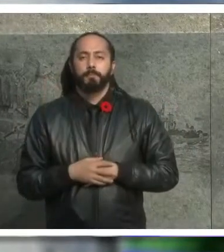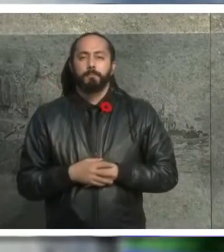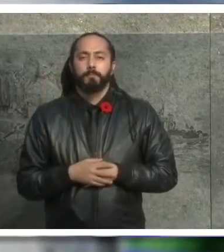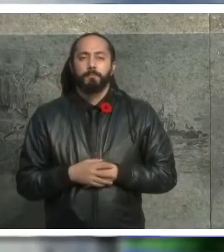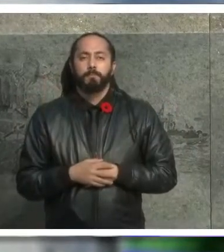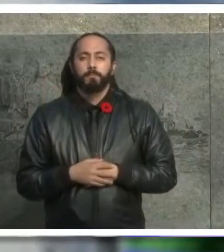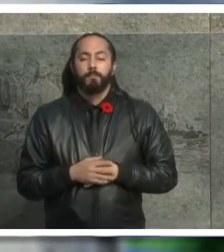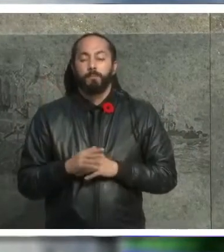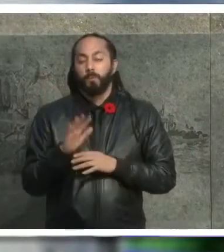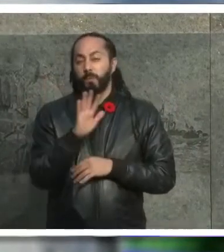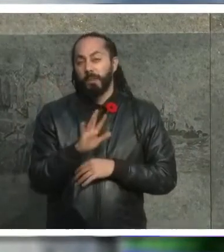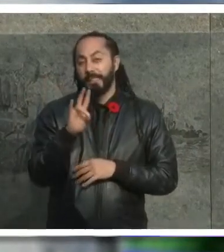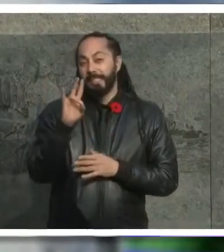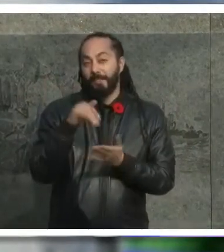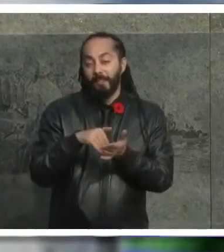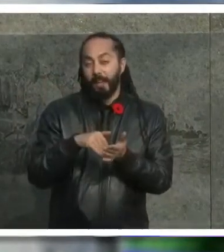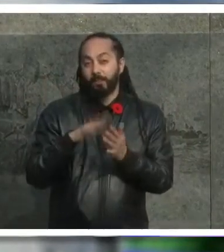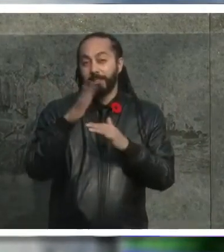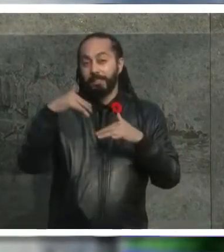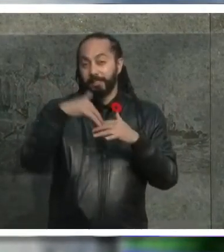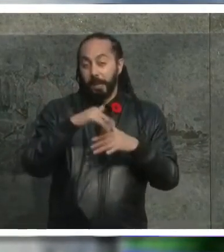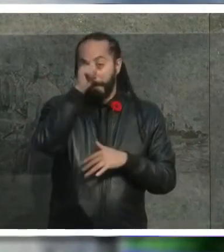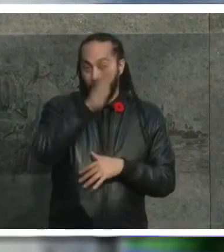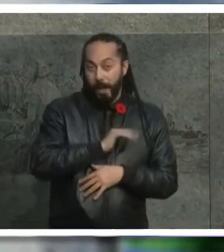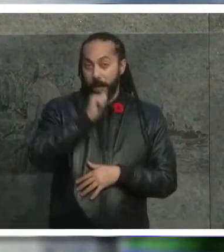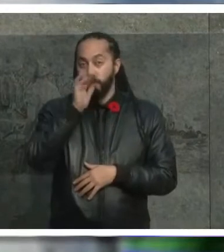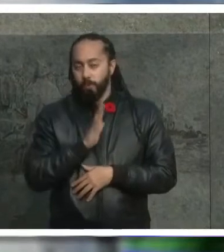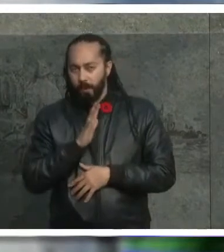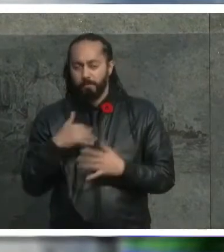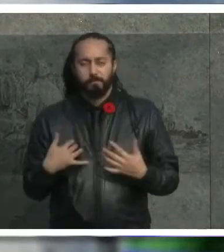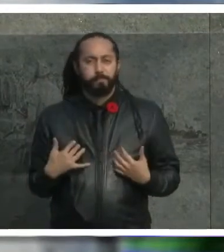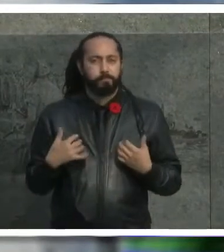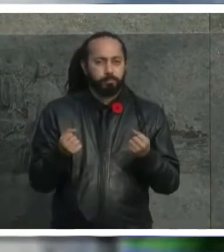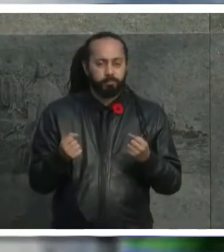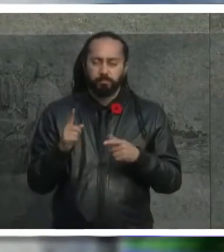Nearly 7001st nation men and women bravely volunteered to serve in fight for a country